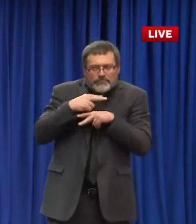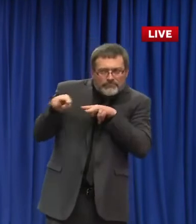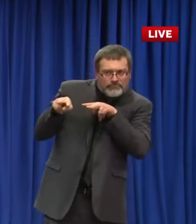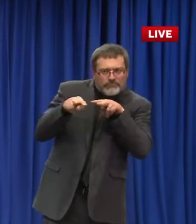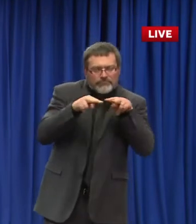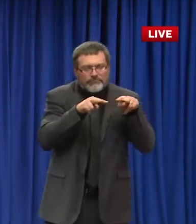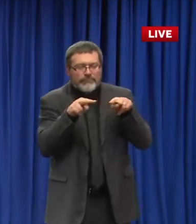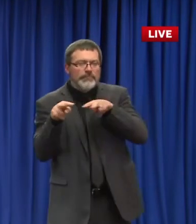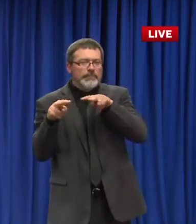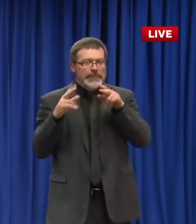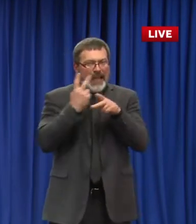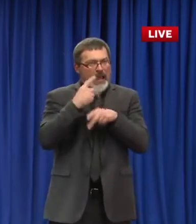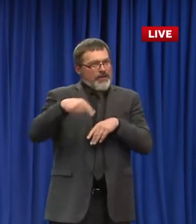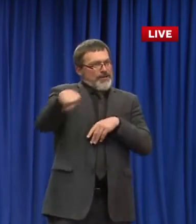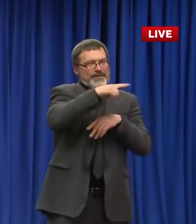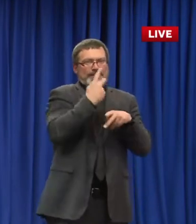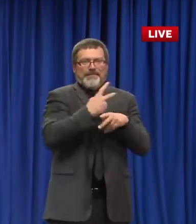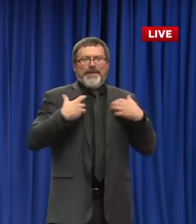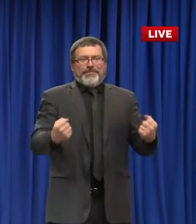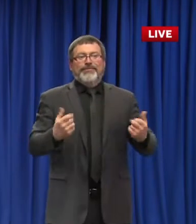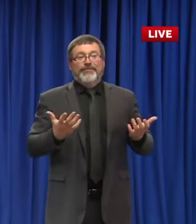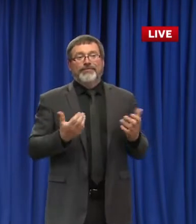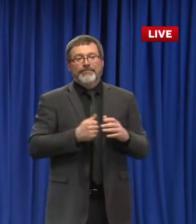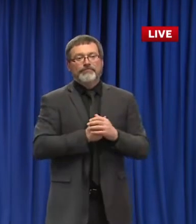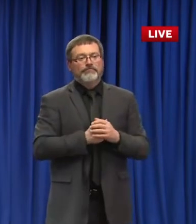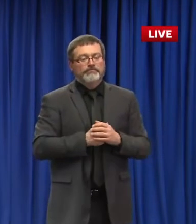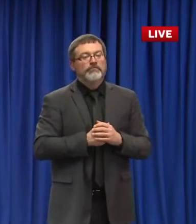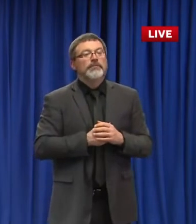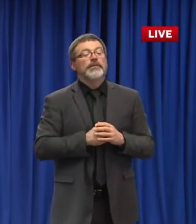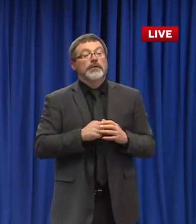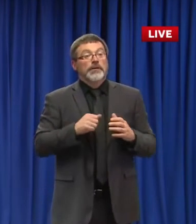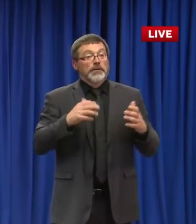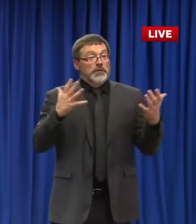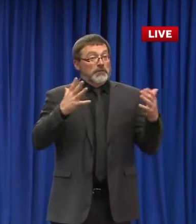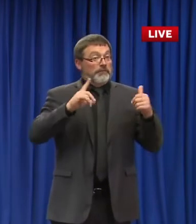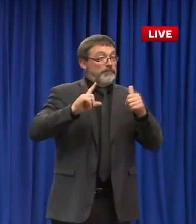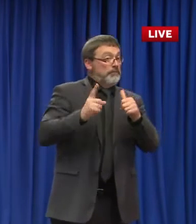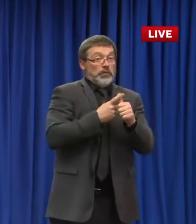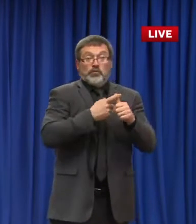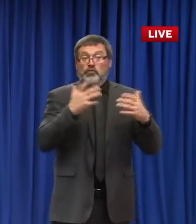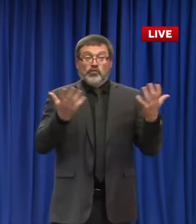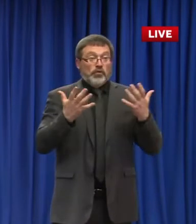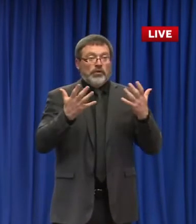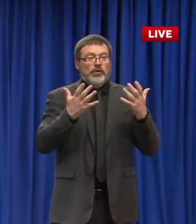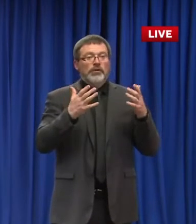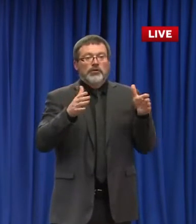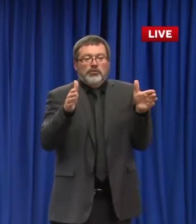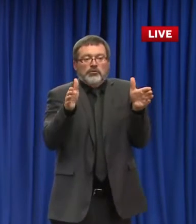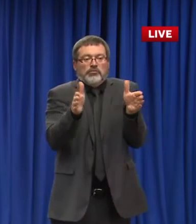SO ALL THOSE ARE VERY IMPORTANT VARIABLES THAT COME INTO PLAY WHEN WE SET THESE GUIDANCE DOCUMENTS UP.